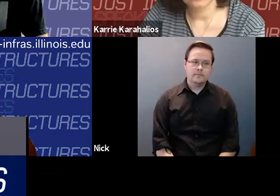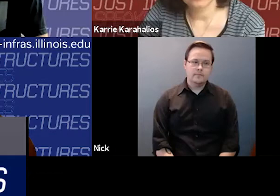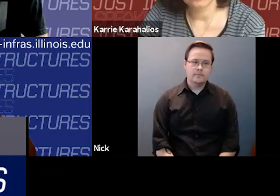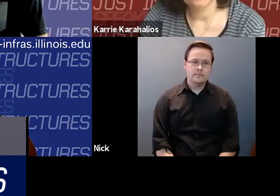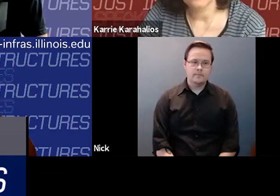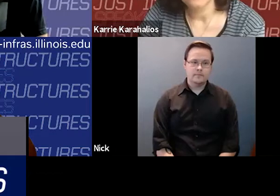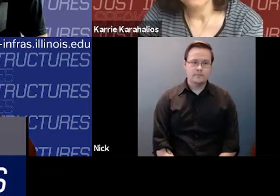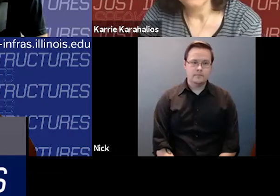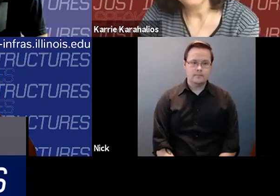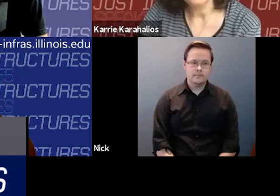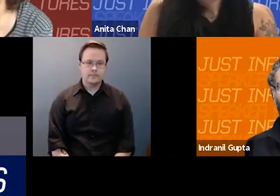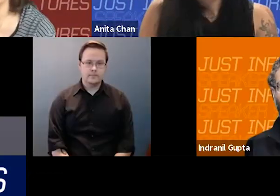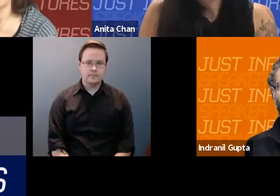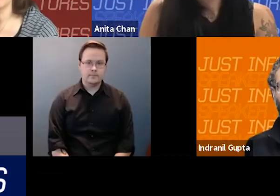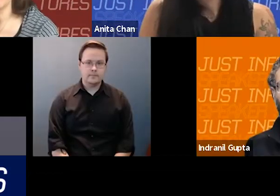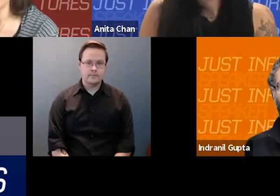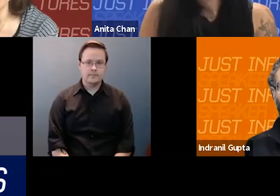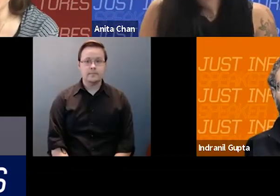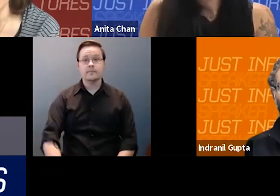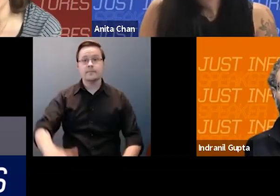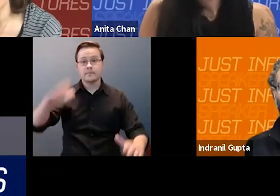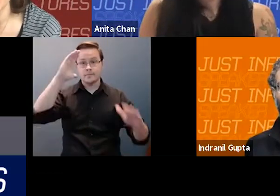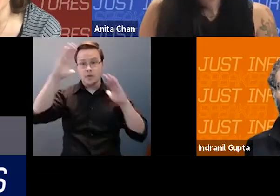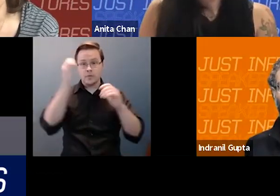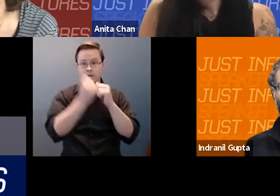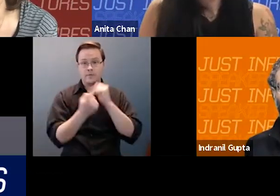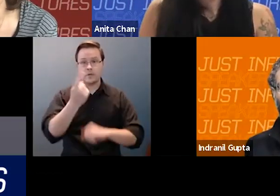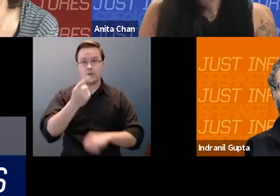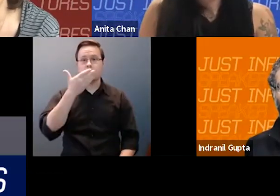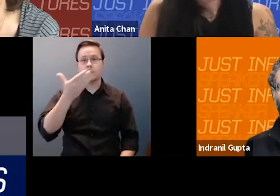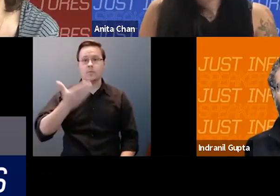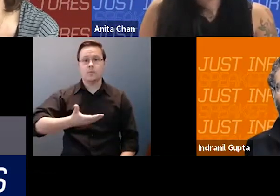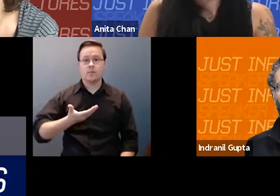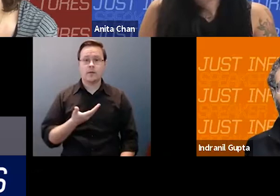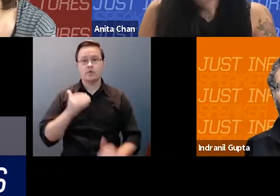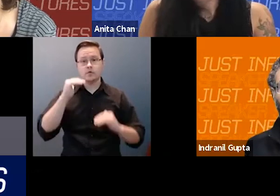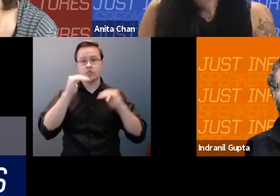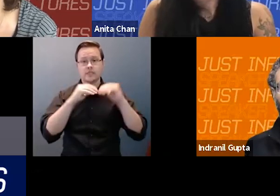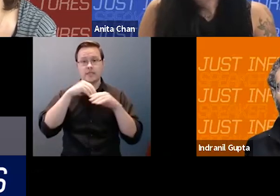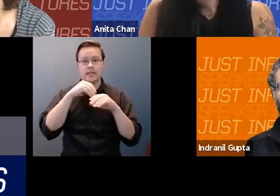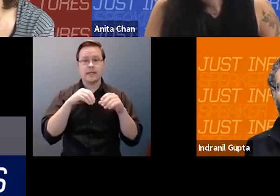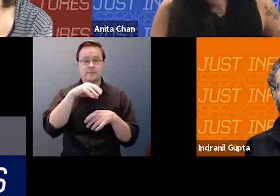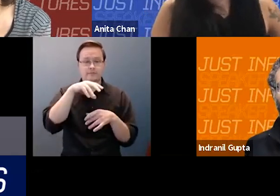Hello everyone, Welcome to the Just Infrastructures speaker series. And for those returning, welcome back.